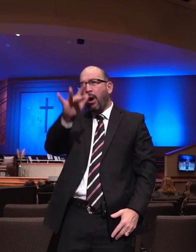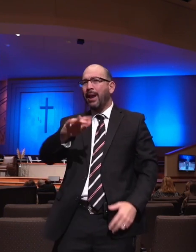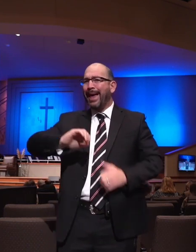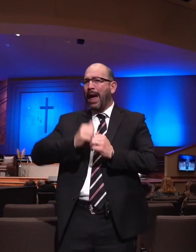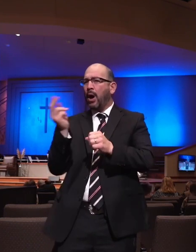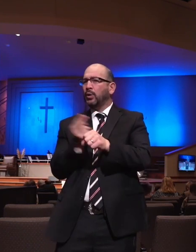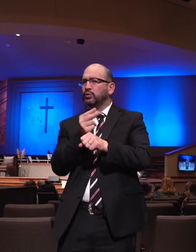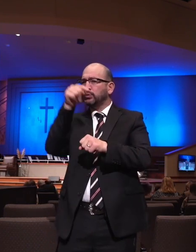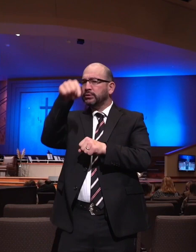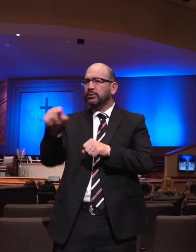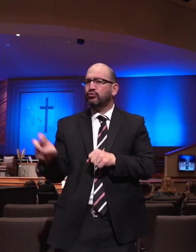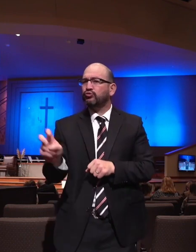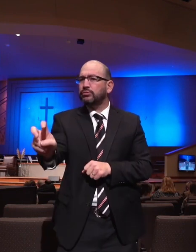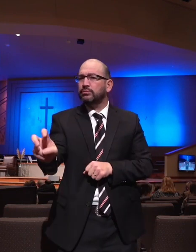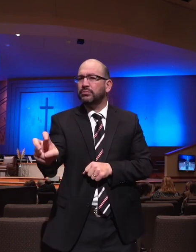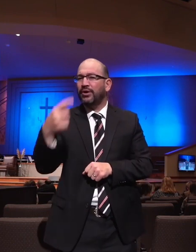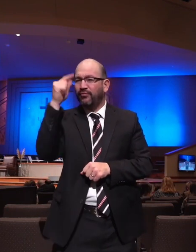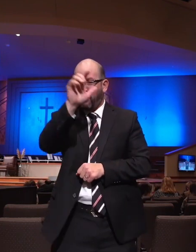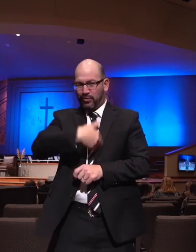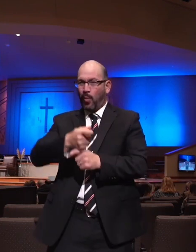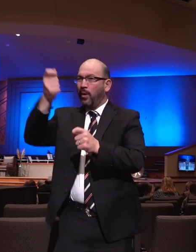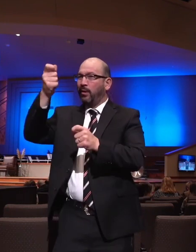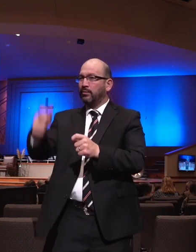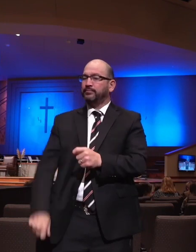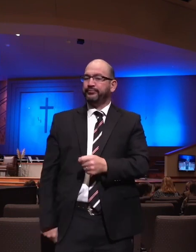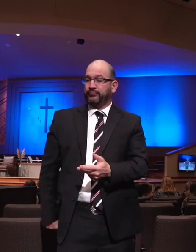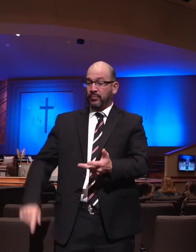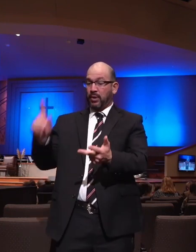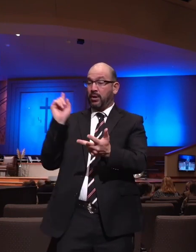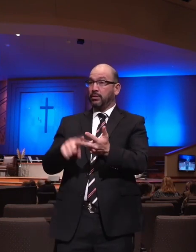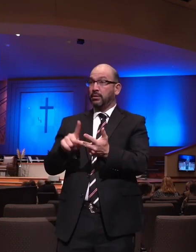this to be a missions trip and number three you got to be surrendered